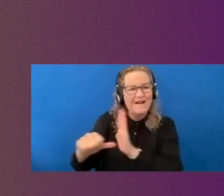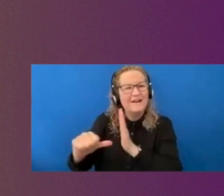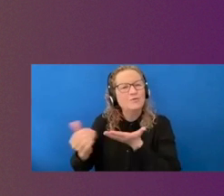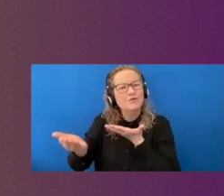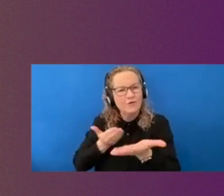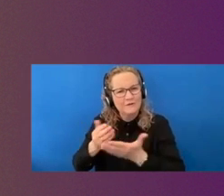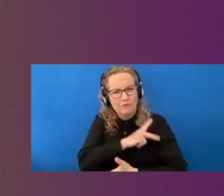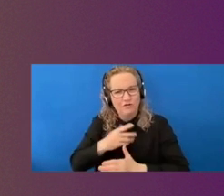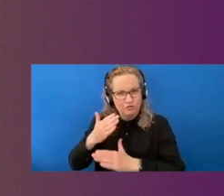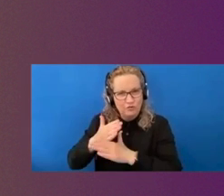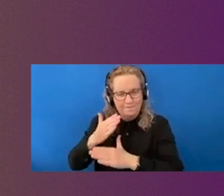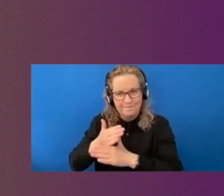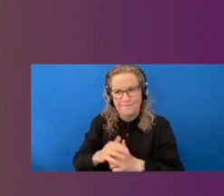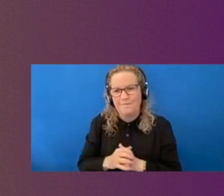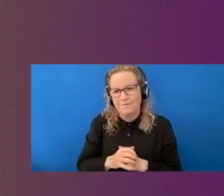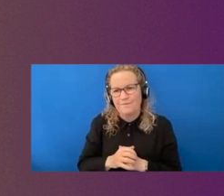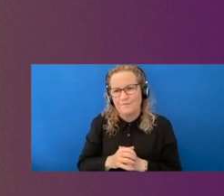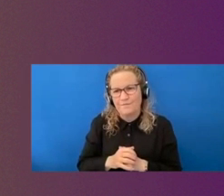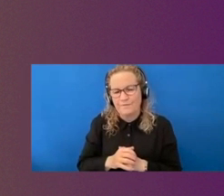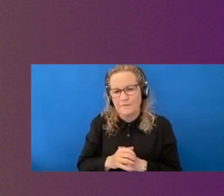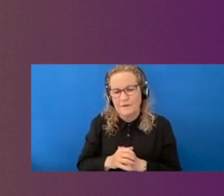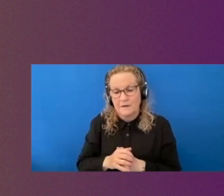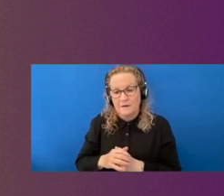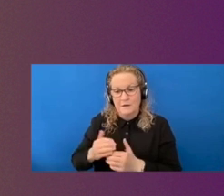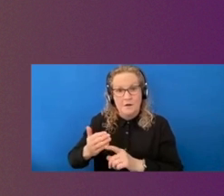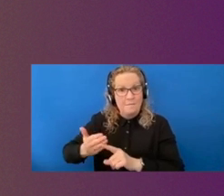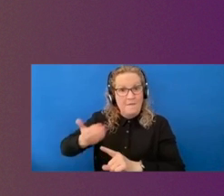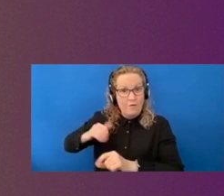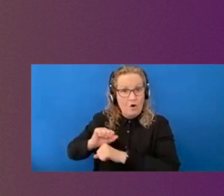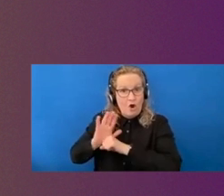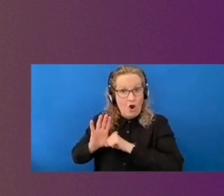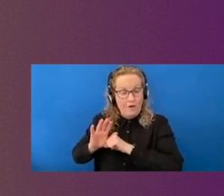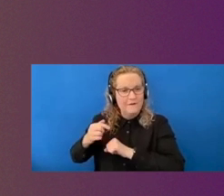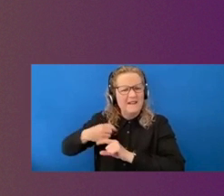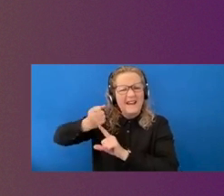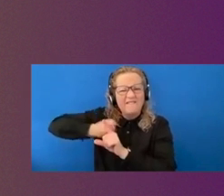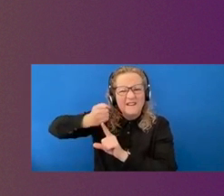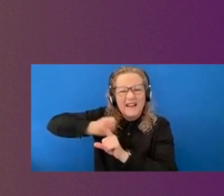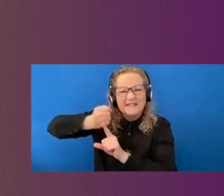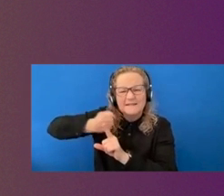so in the time leading up to the pandemic I had been advocating to get access to any sort